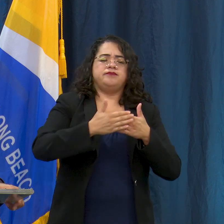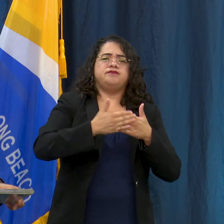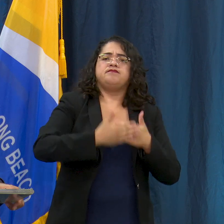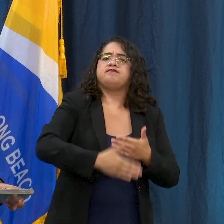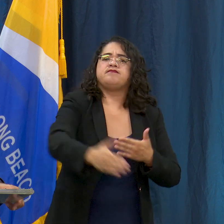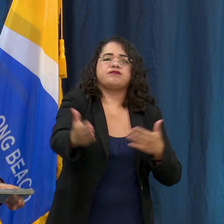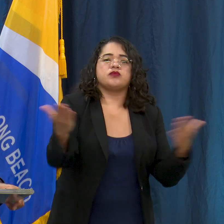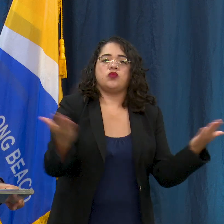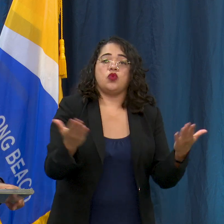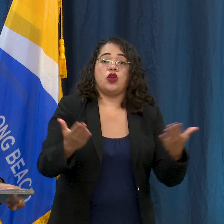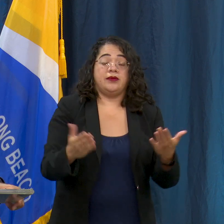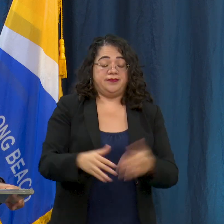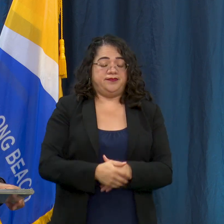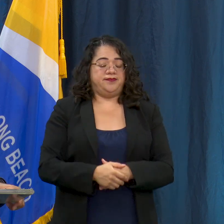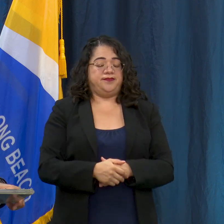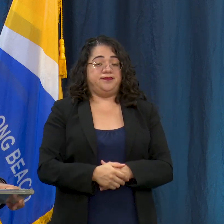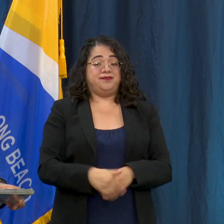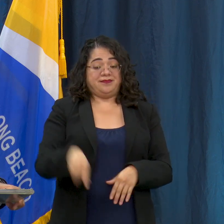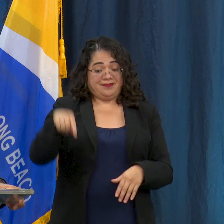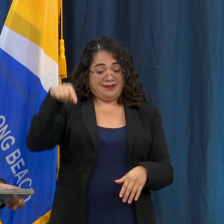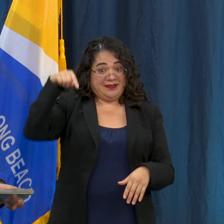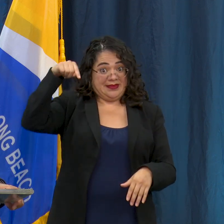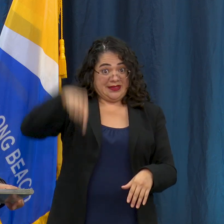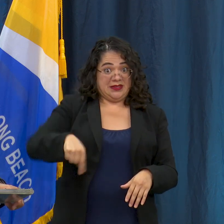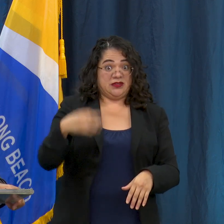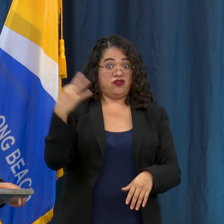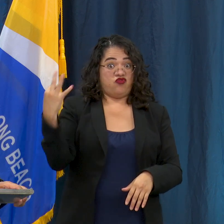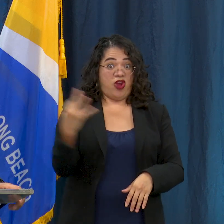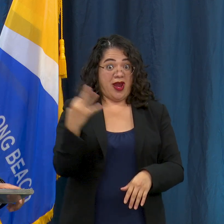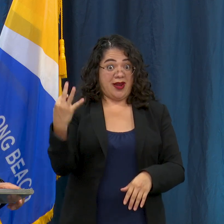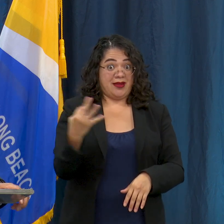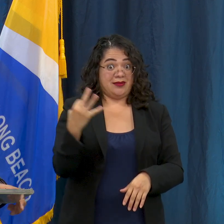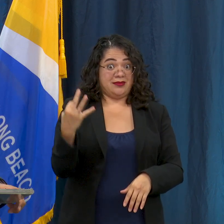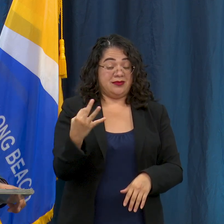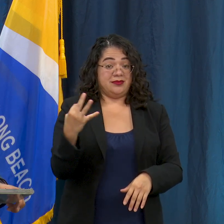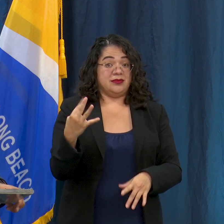the end of this week Long Beach will have advocated, fought for, and